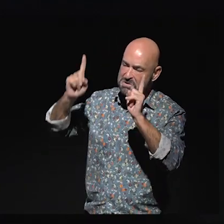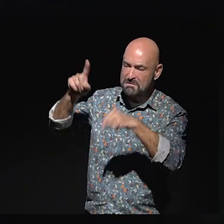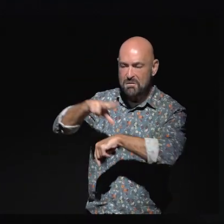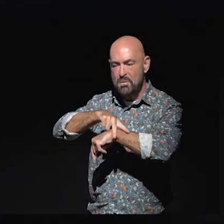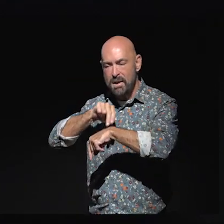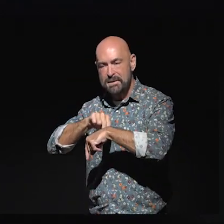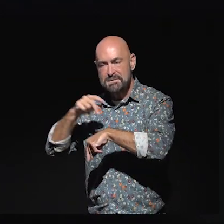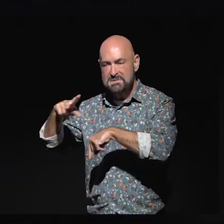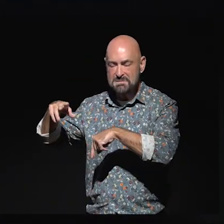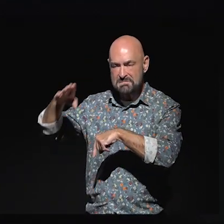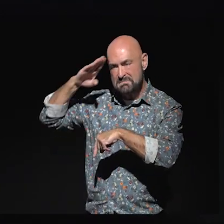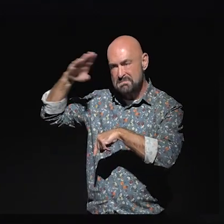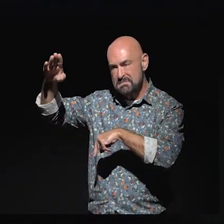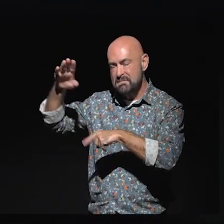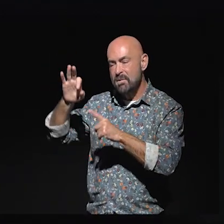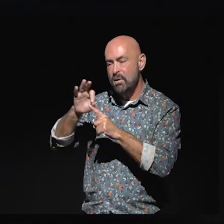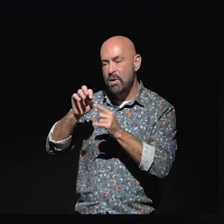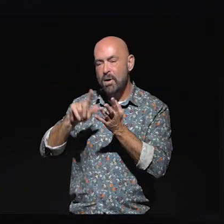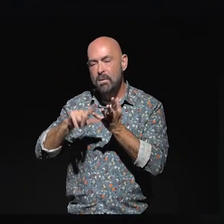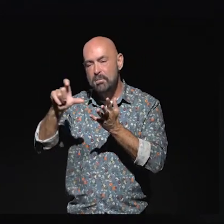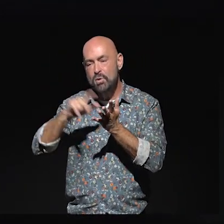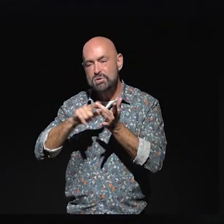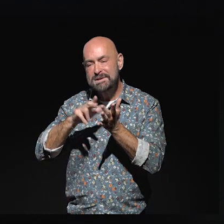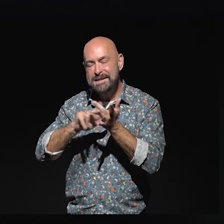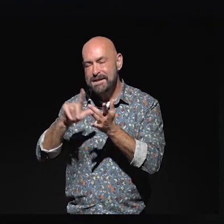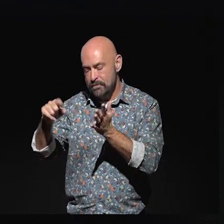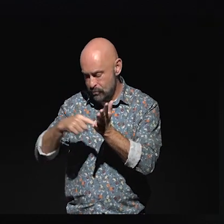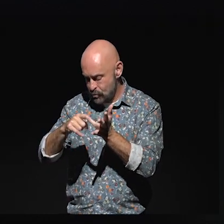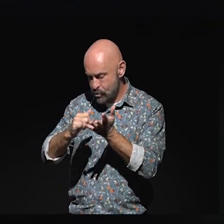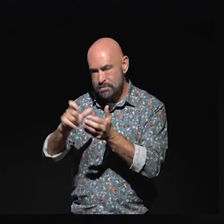in Puccini's 'Tosca Scarpia'.